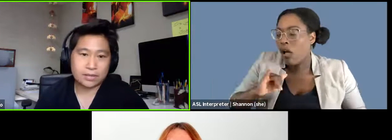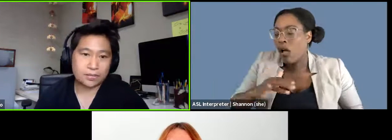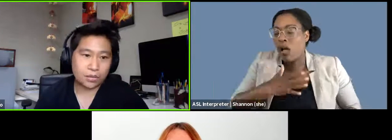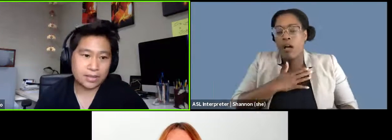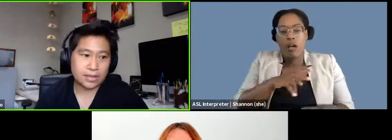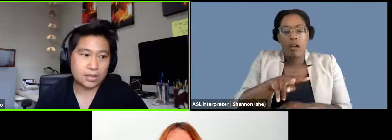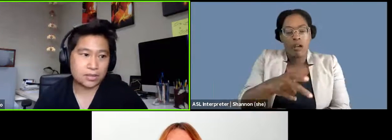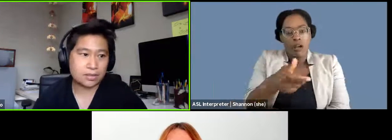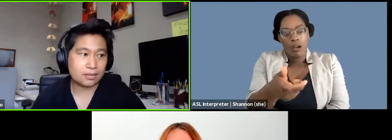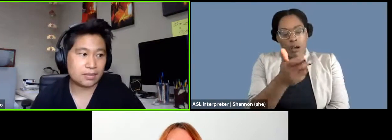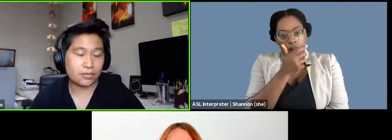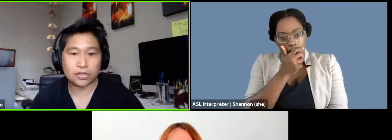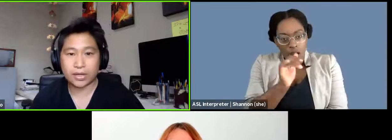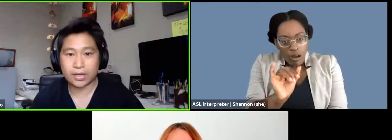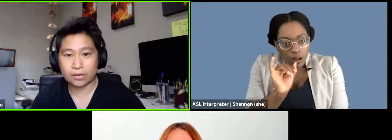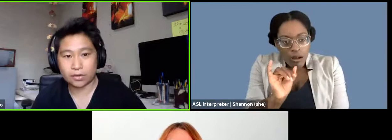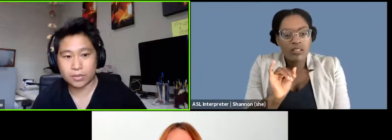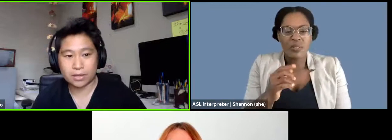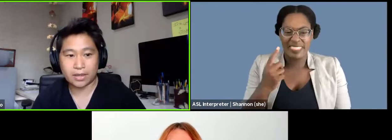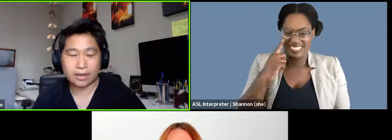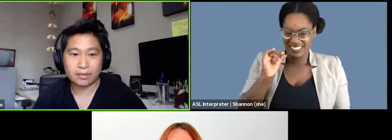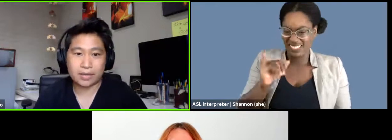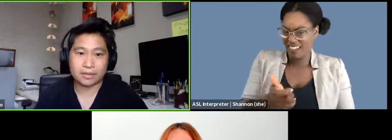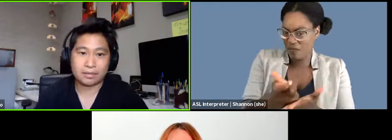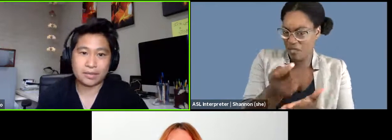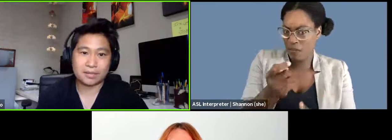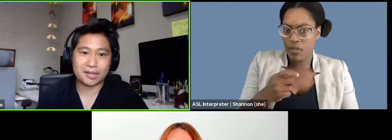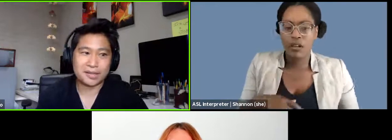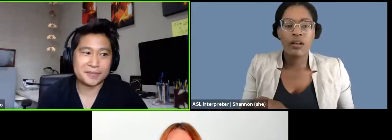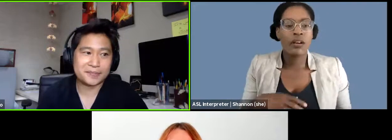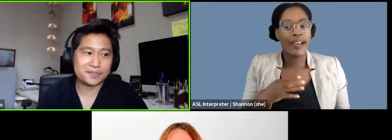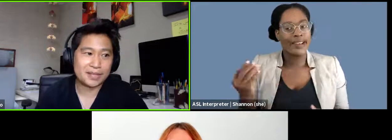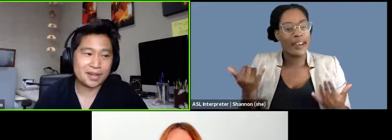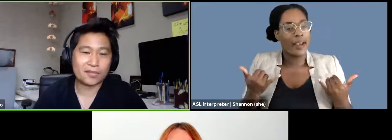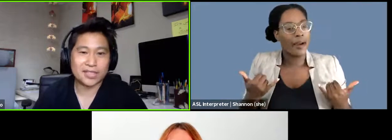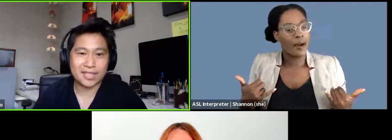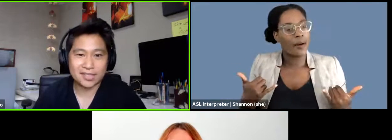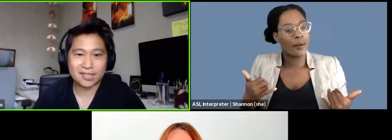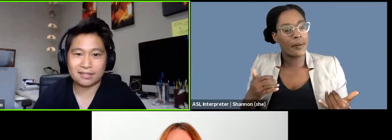and different organizations and different training groups are now in conversations.